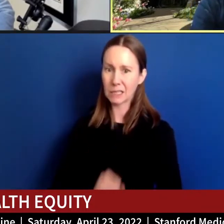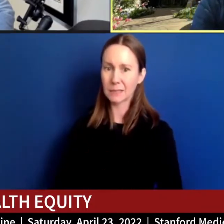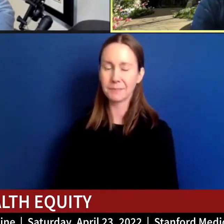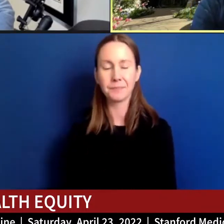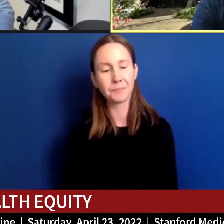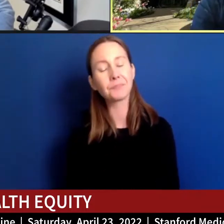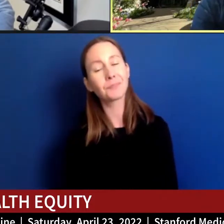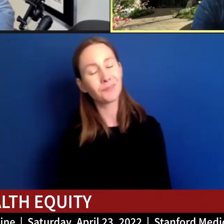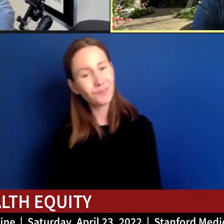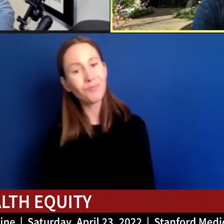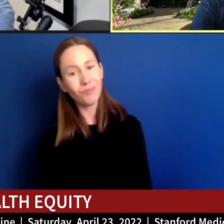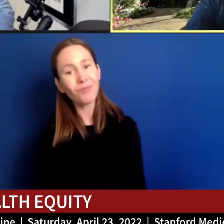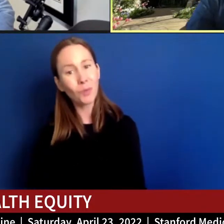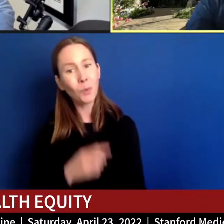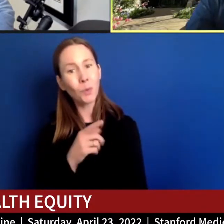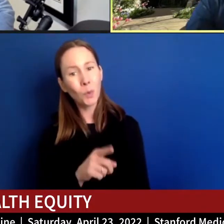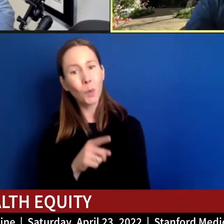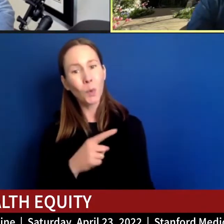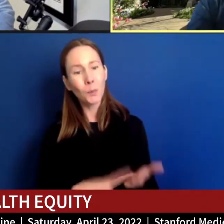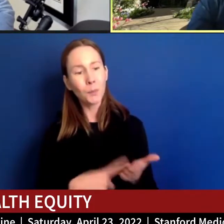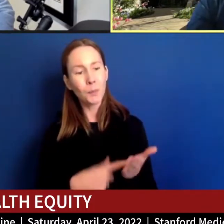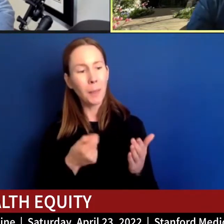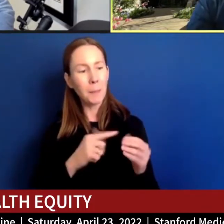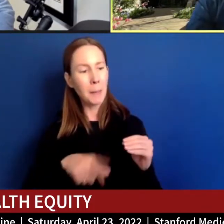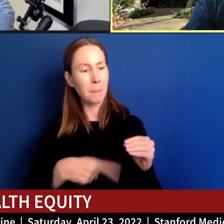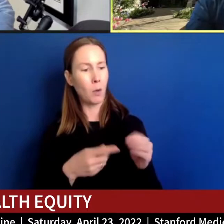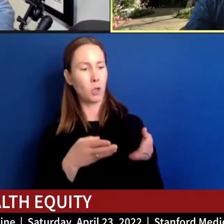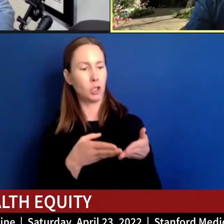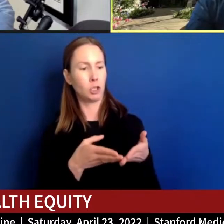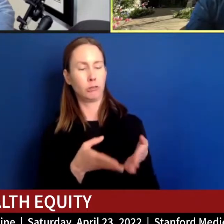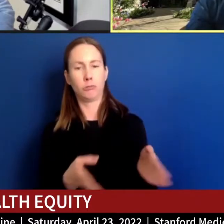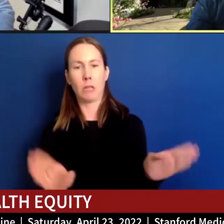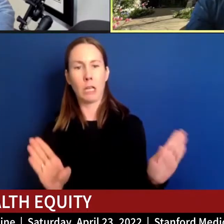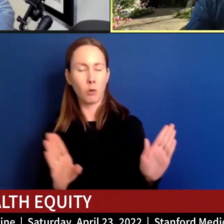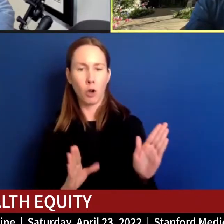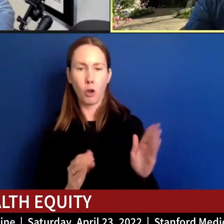little bit about the umm, general make up of the NCD and how they're appointed.